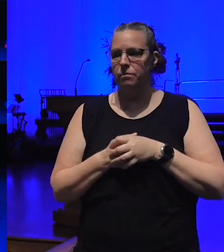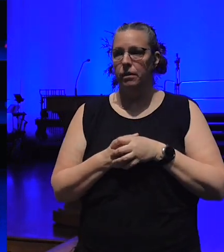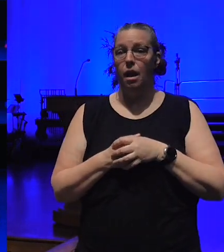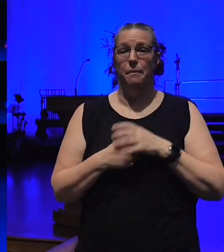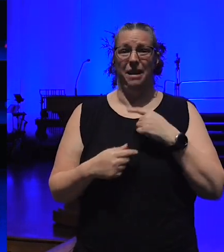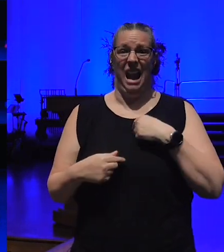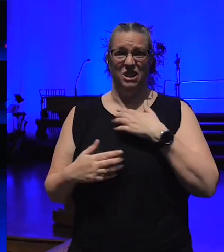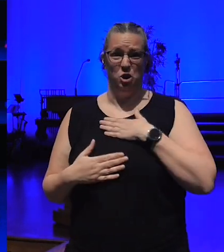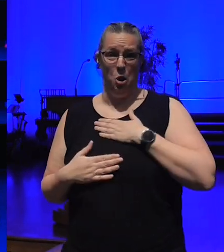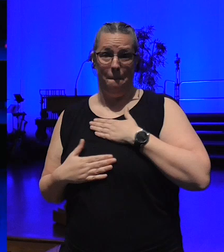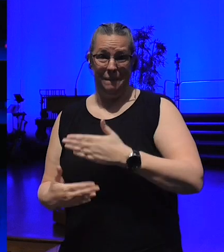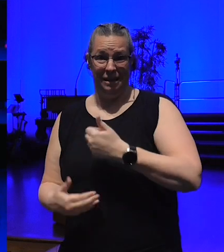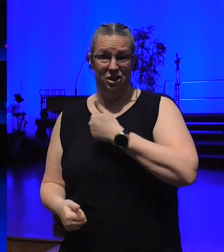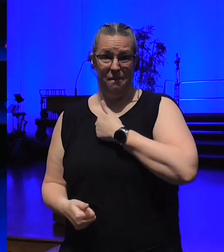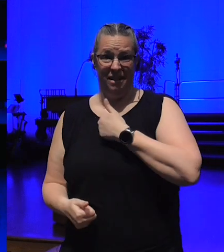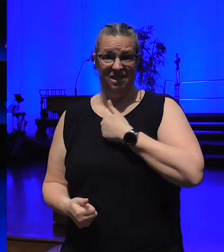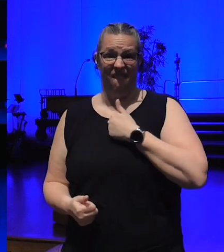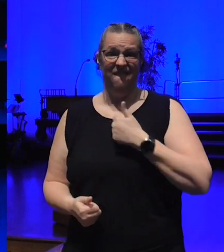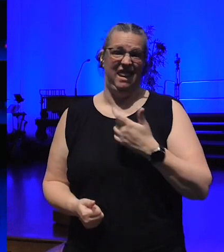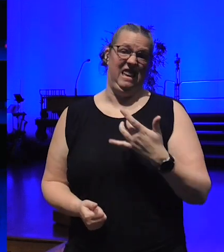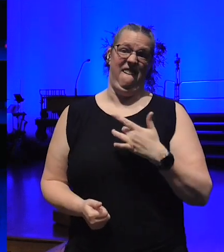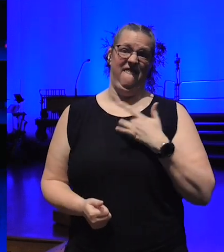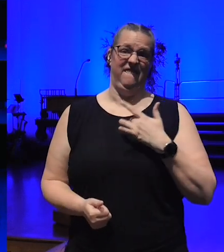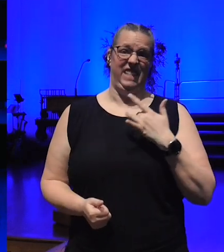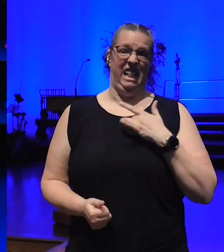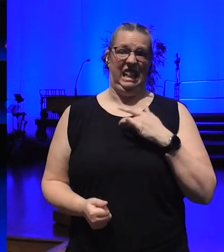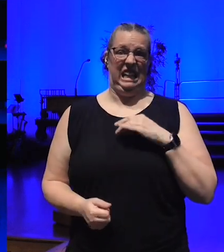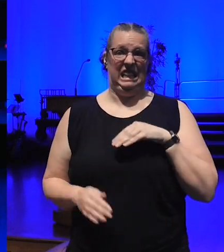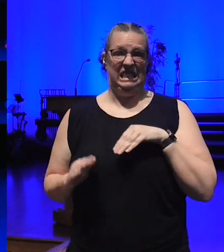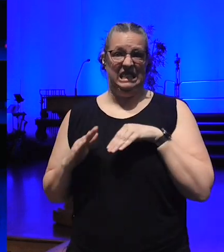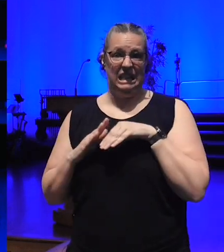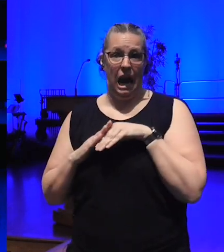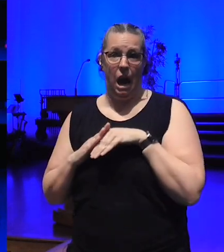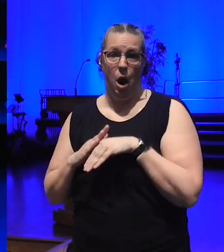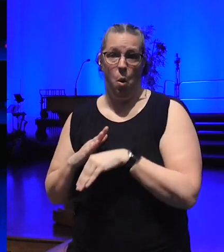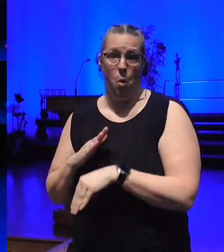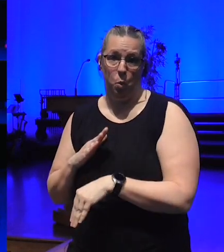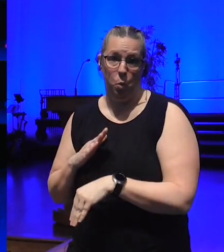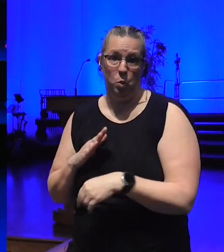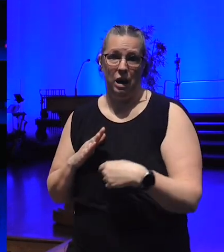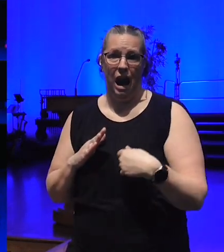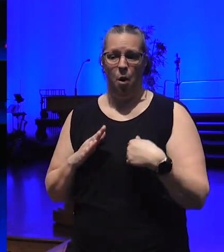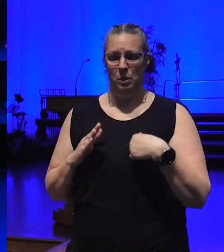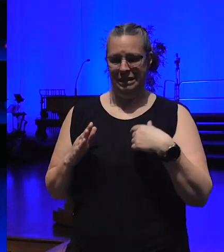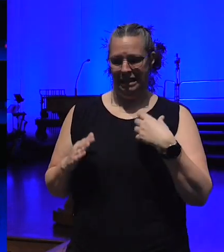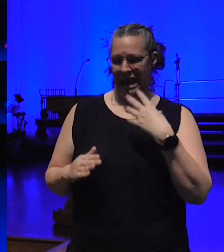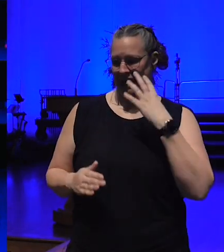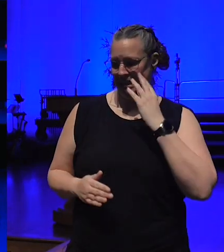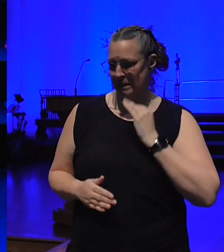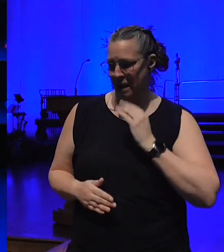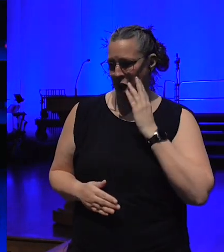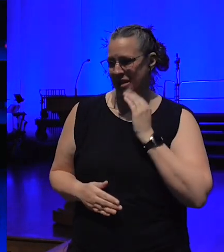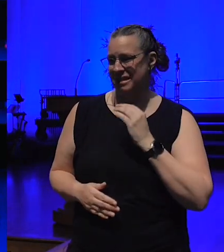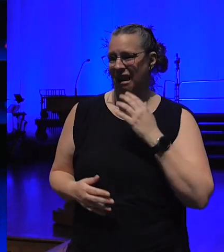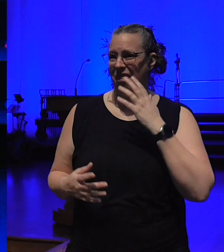to myself that I was feeling really down um I had was experiencing a Mala that I didn't understand